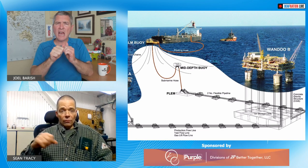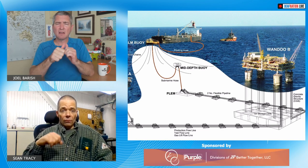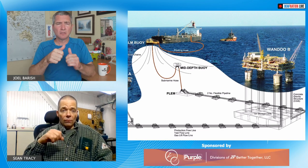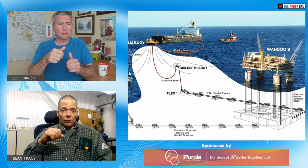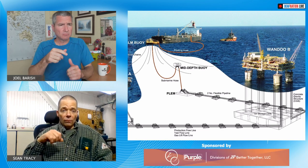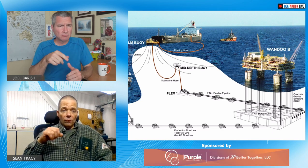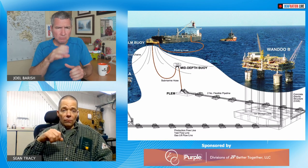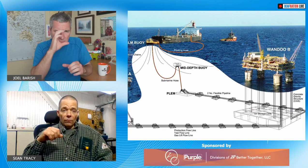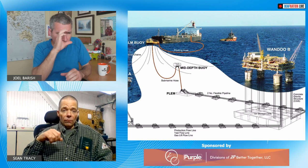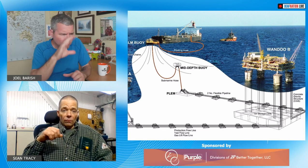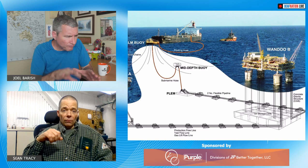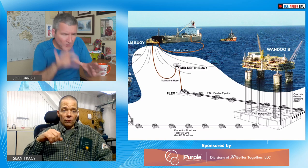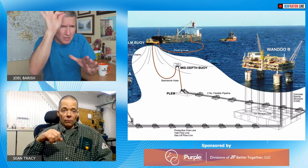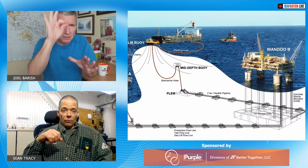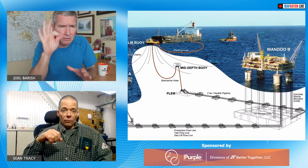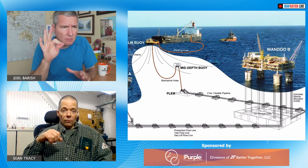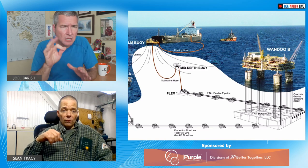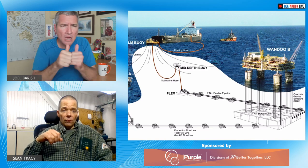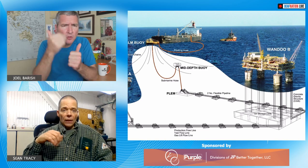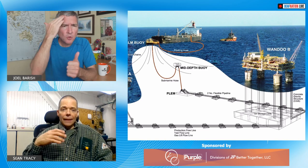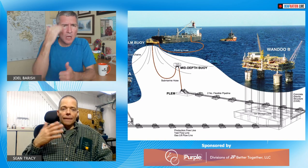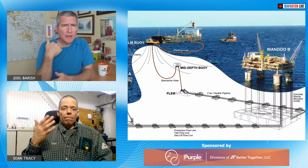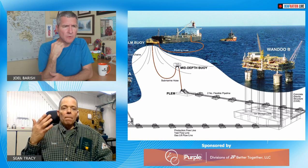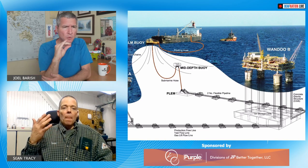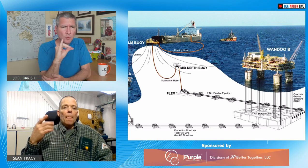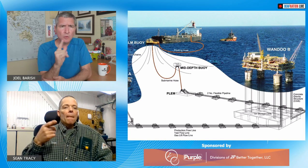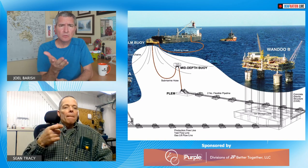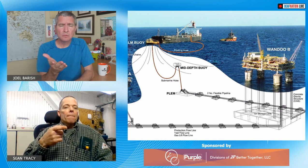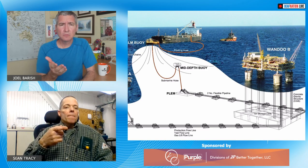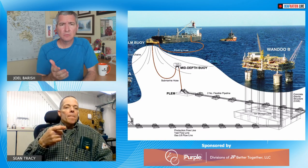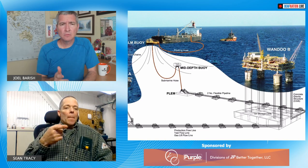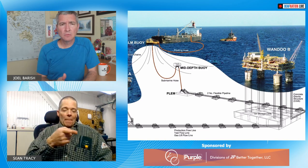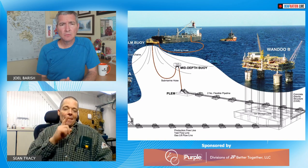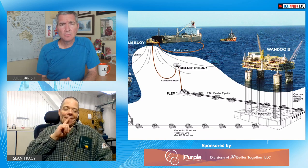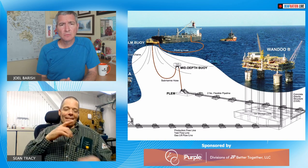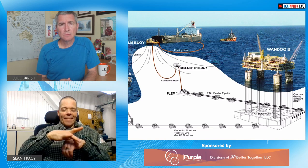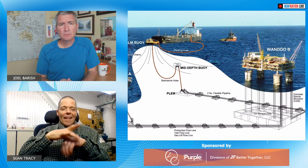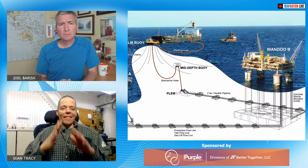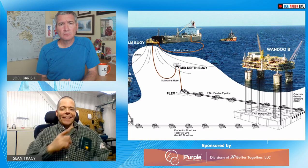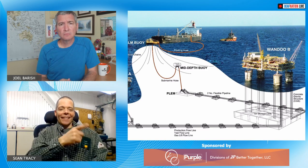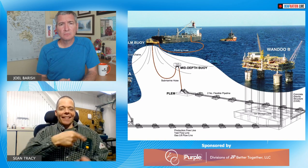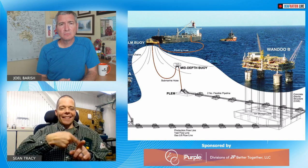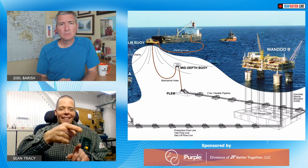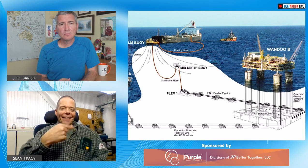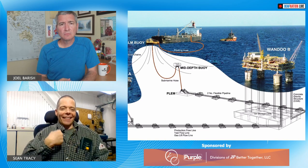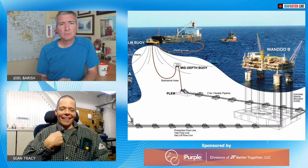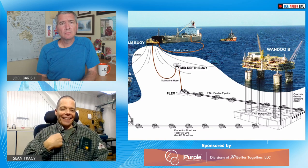Or how do you know where to find the oil? Finding the oil is the geographer's job,